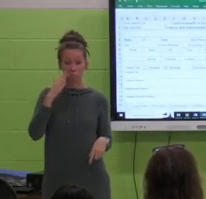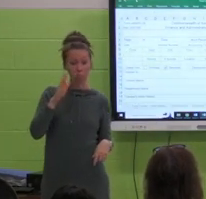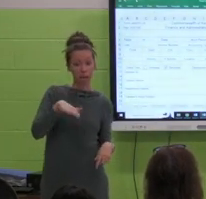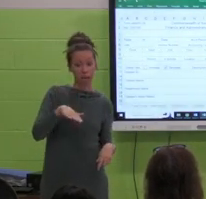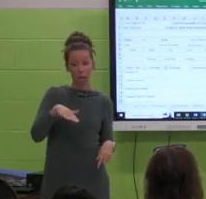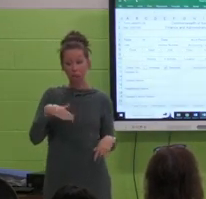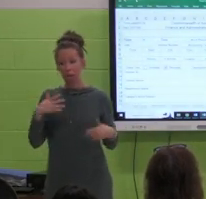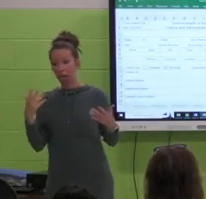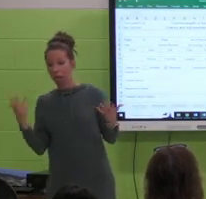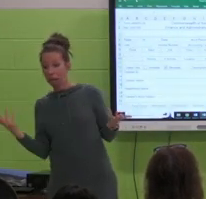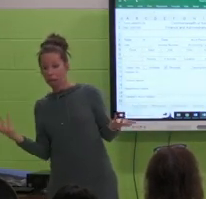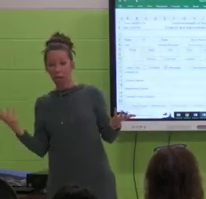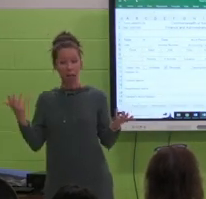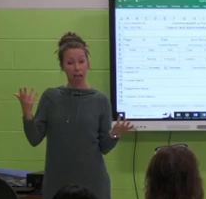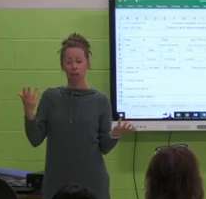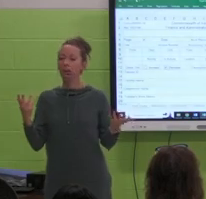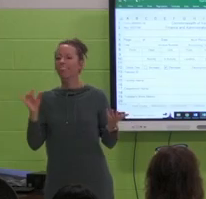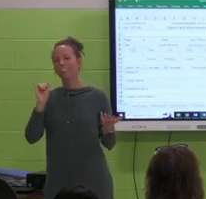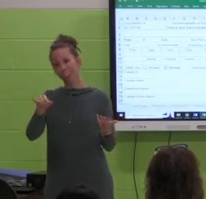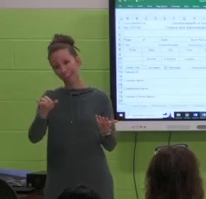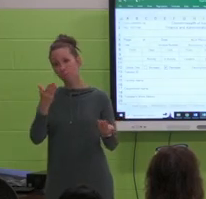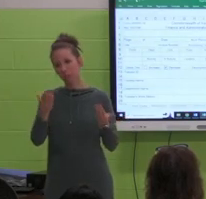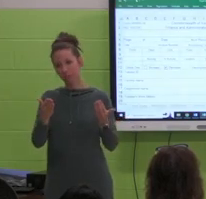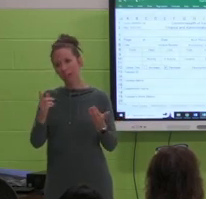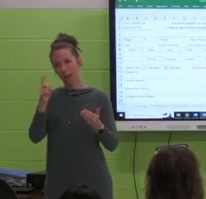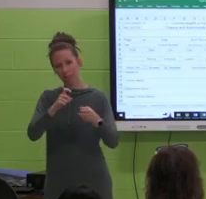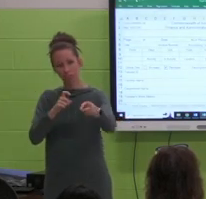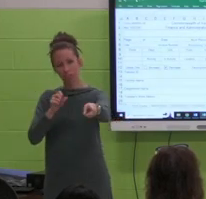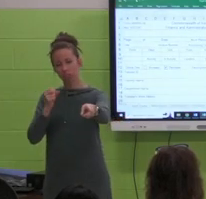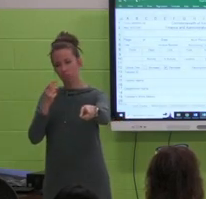it you know is this a bad thing then you need to elevate it to Shannon but but Zach will help you